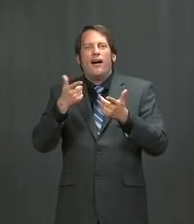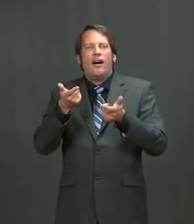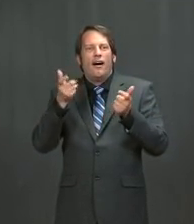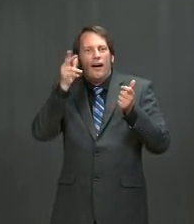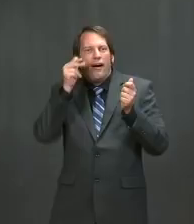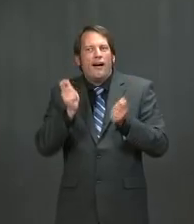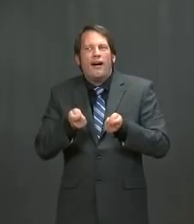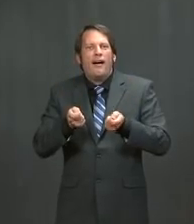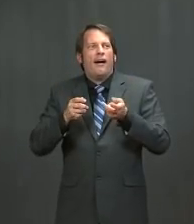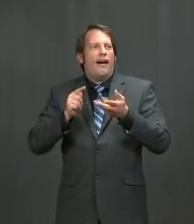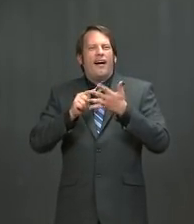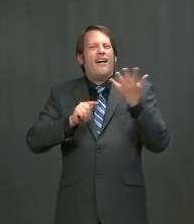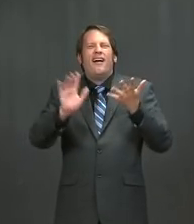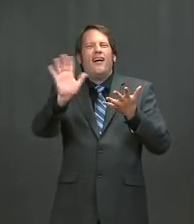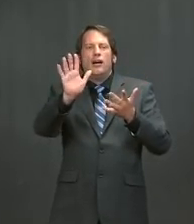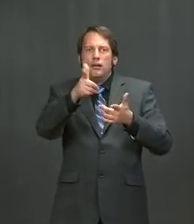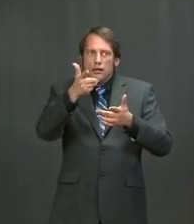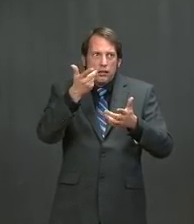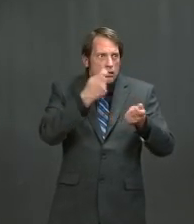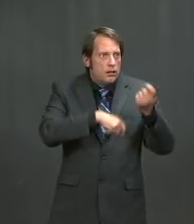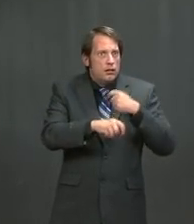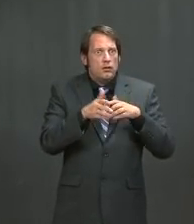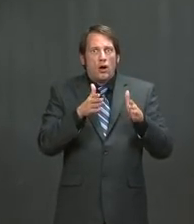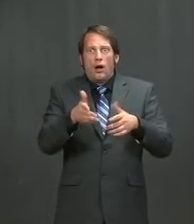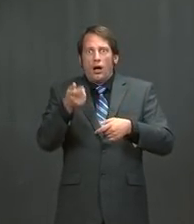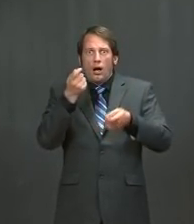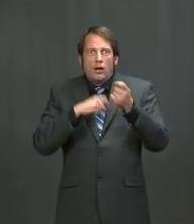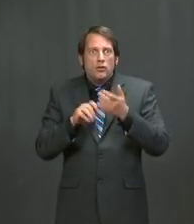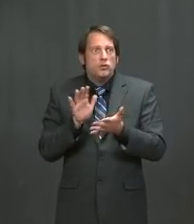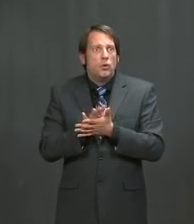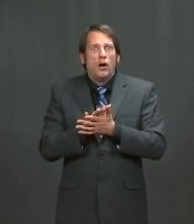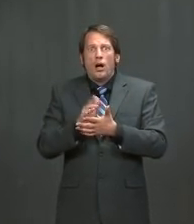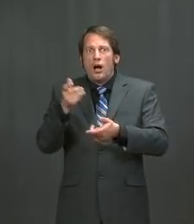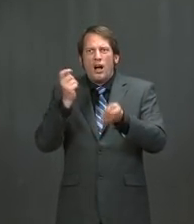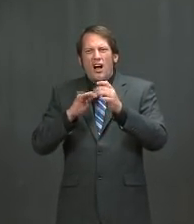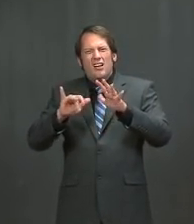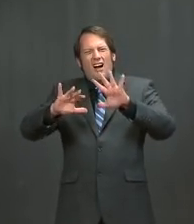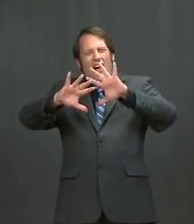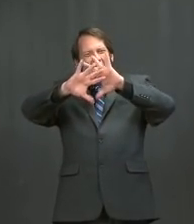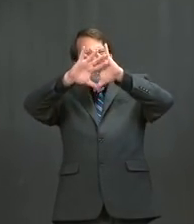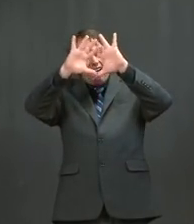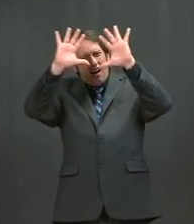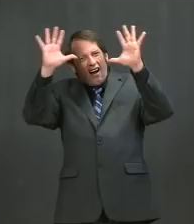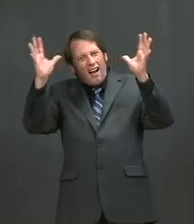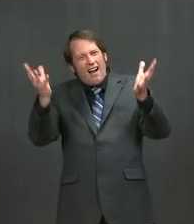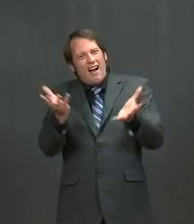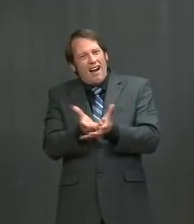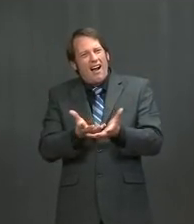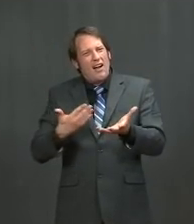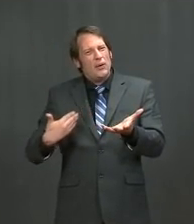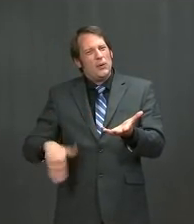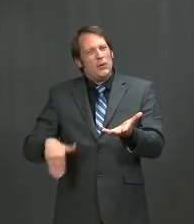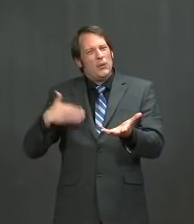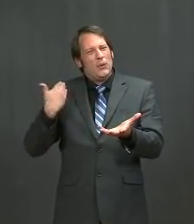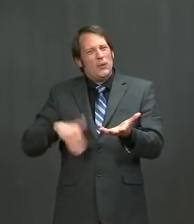And so, of course, we're happy to hear proposals, but, you know, I think this -- the definition of infrastructure we have a disagreement about.